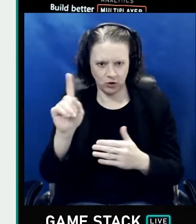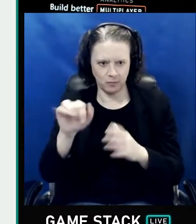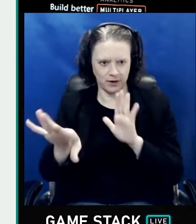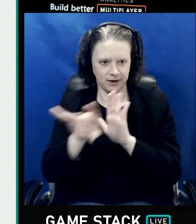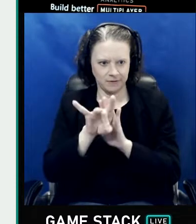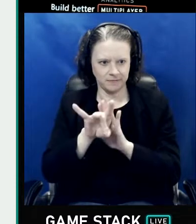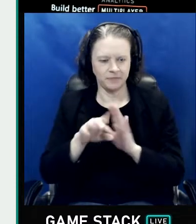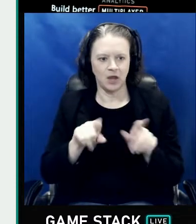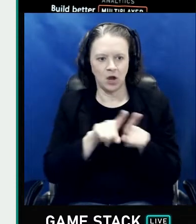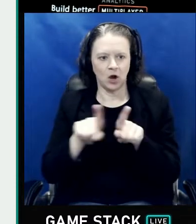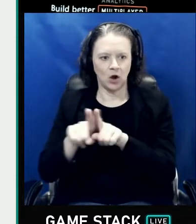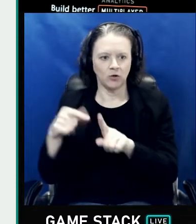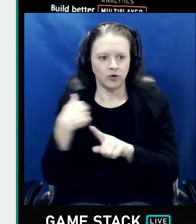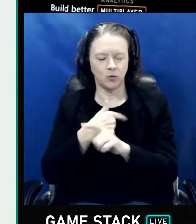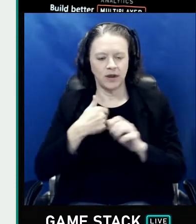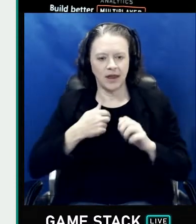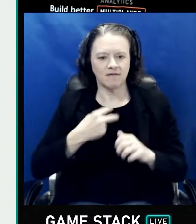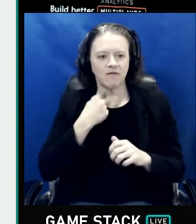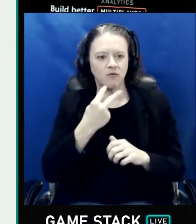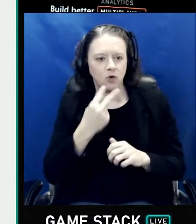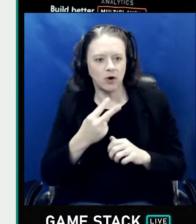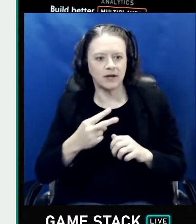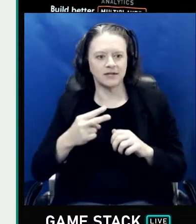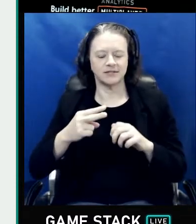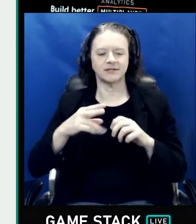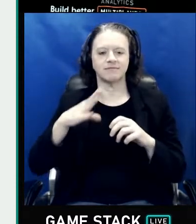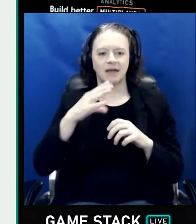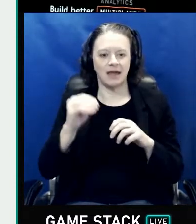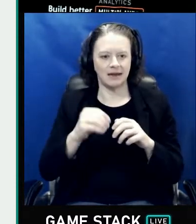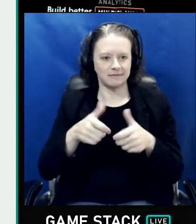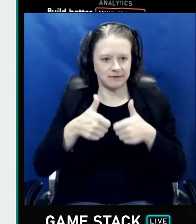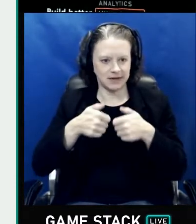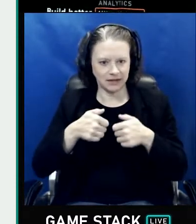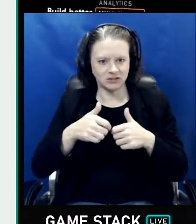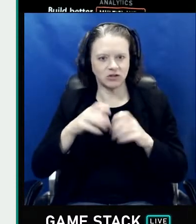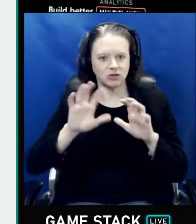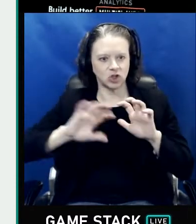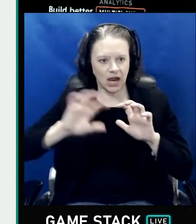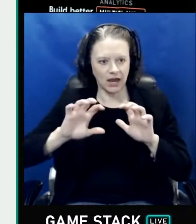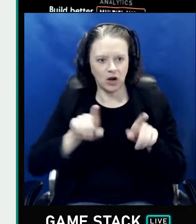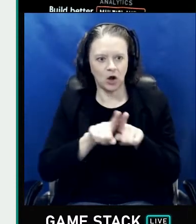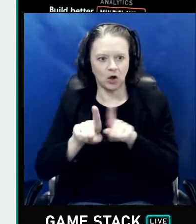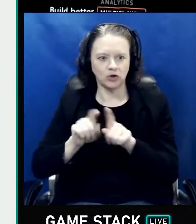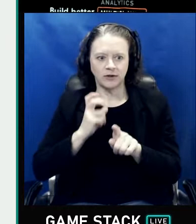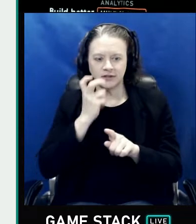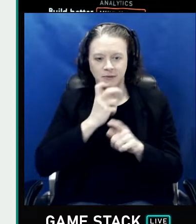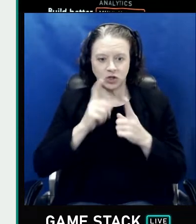on top of that, such as speech-to-text and text-to-speech. We also have built-in translation support for over 60